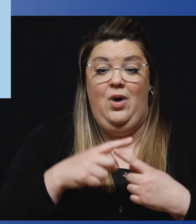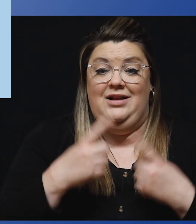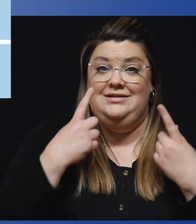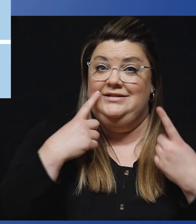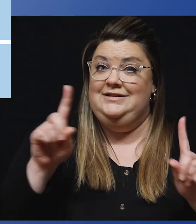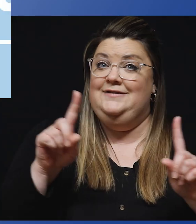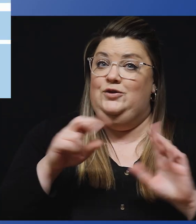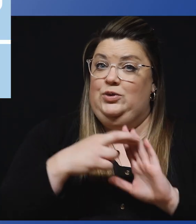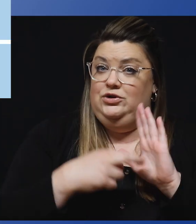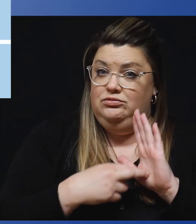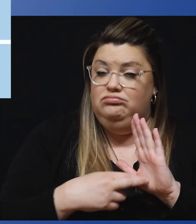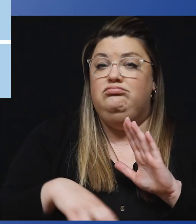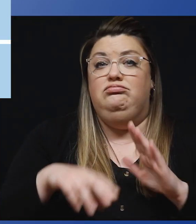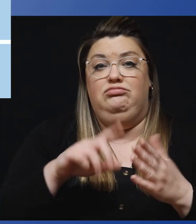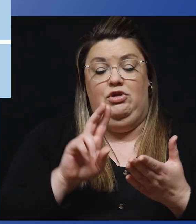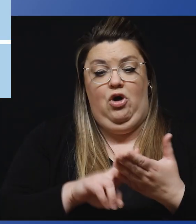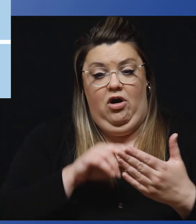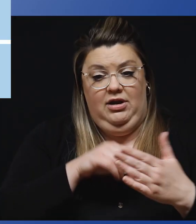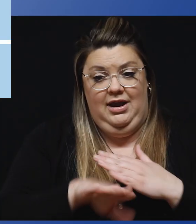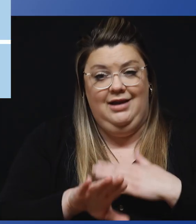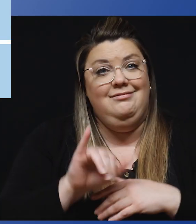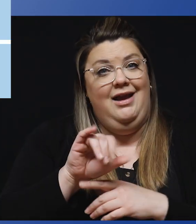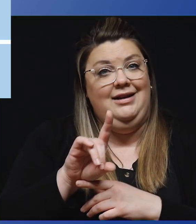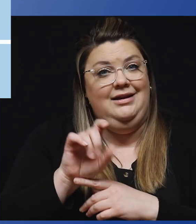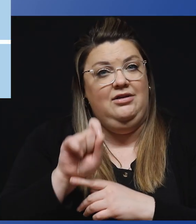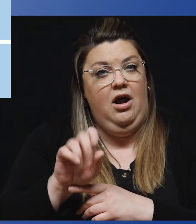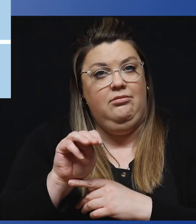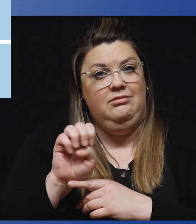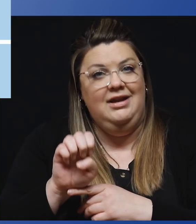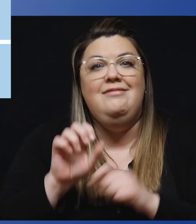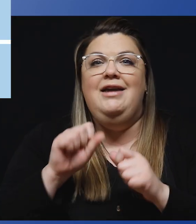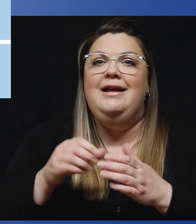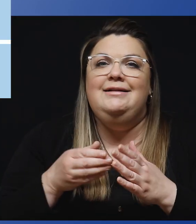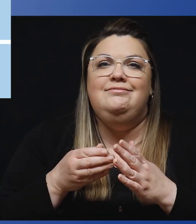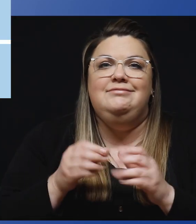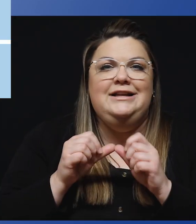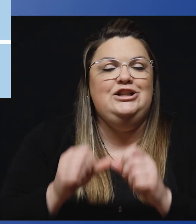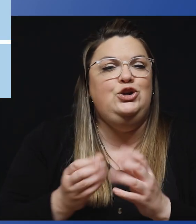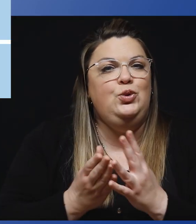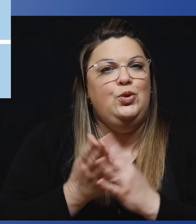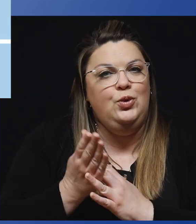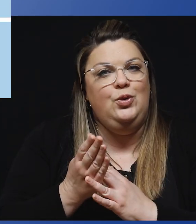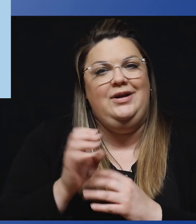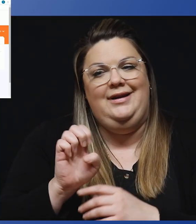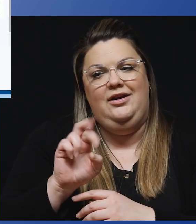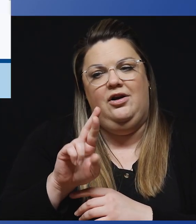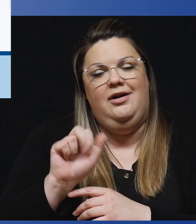and logged in to ID.me, you can continue through the ERAP application.